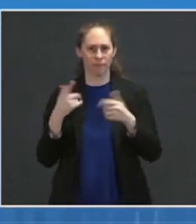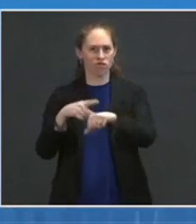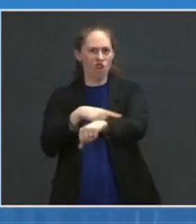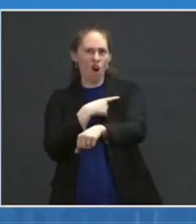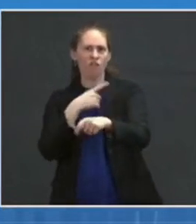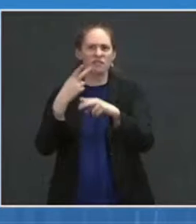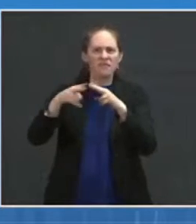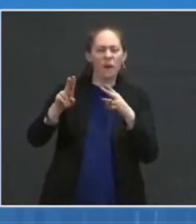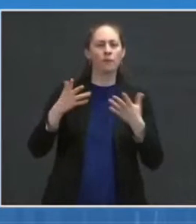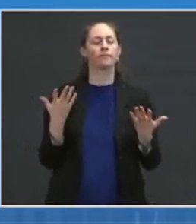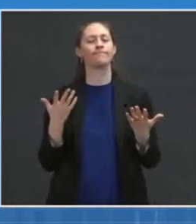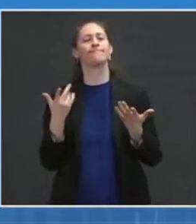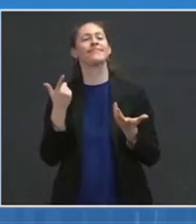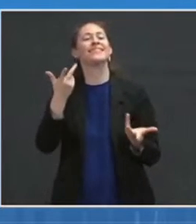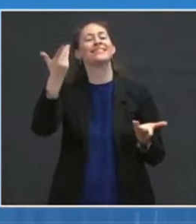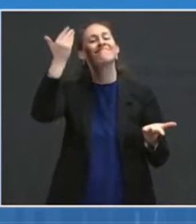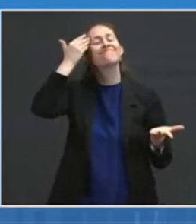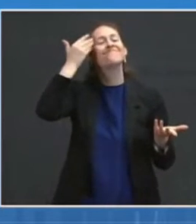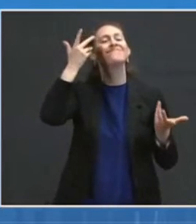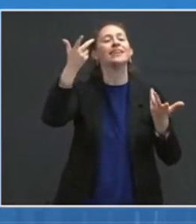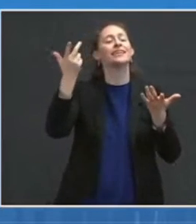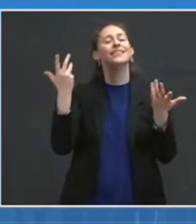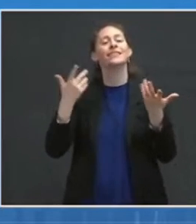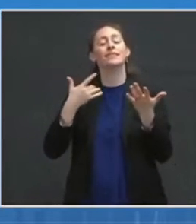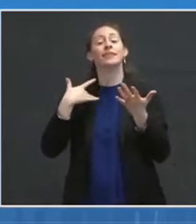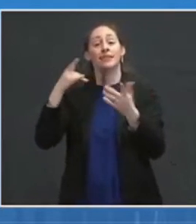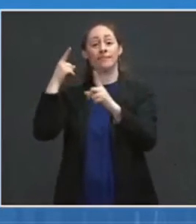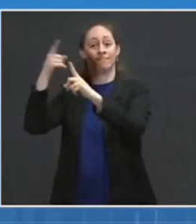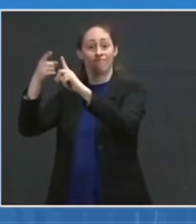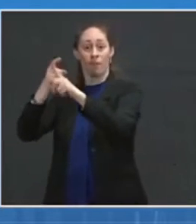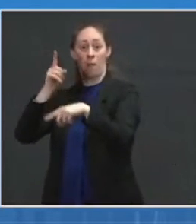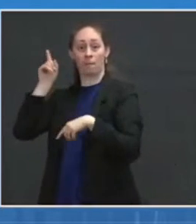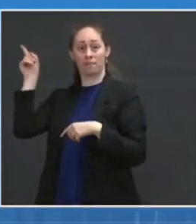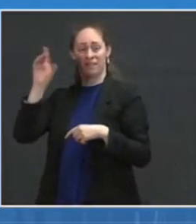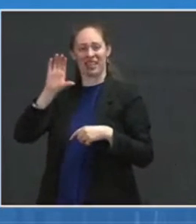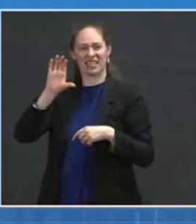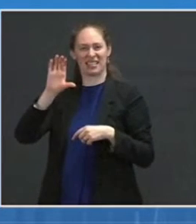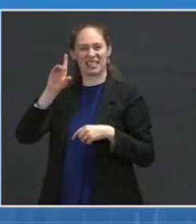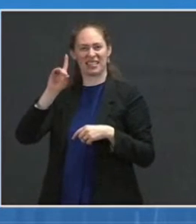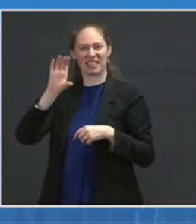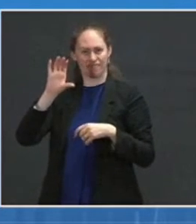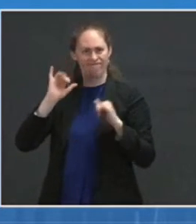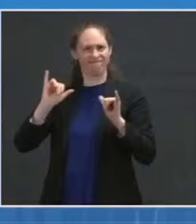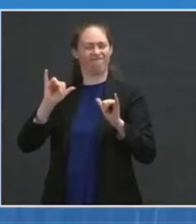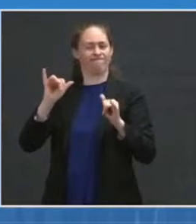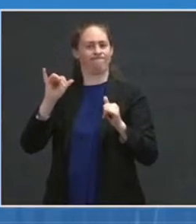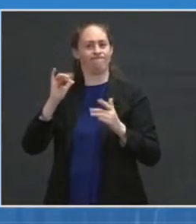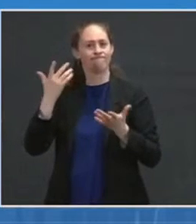TO ADD? AND OF COURSE THE LIFE EXPECTANCY QUESTION. I AGREE WITH YOU ENTIRELY, AND HE.